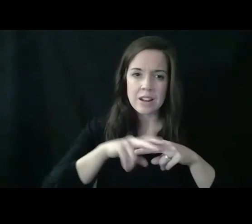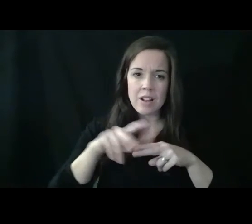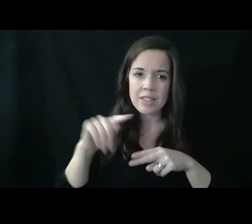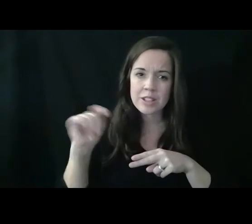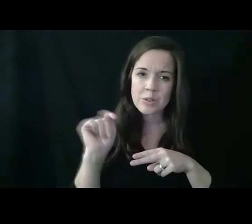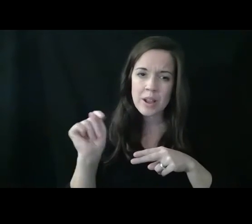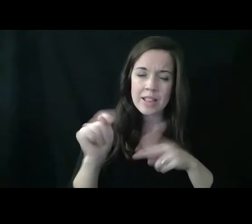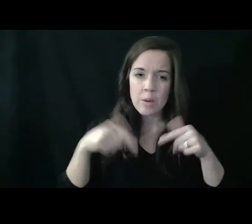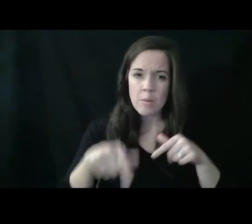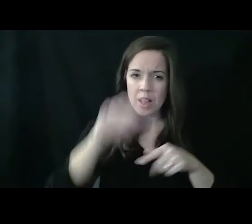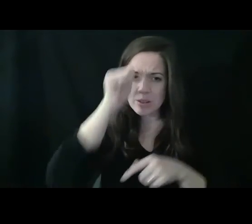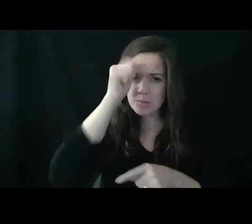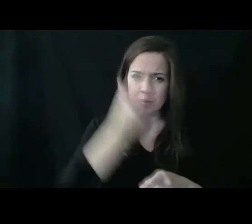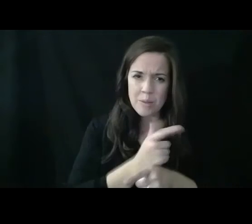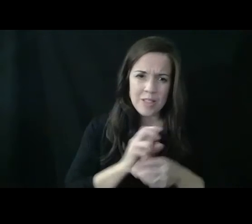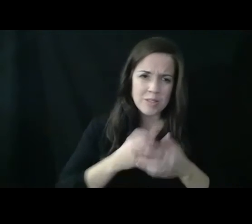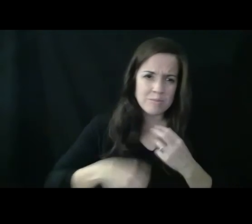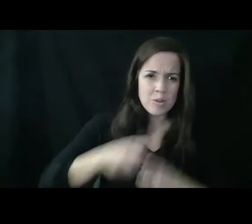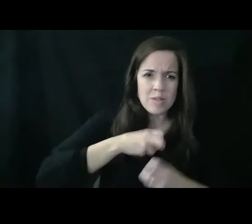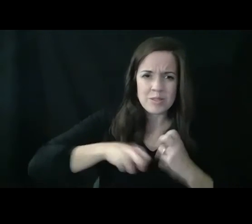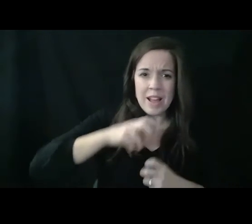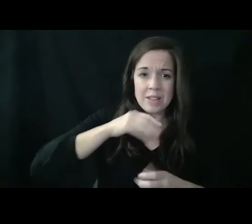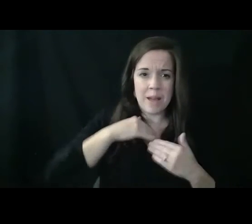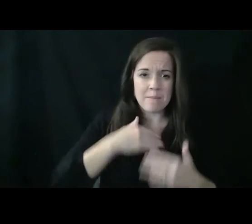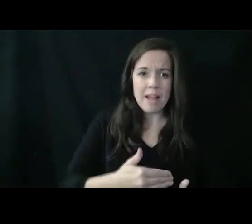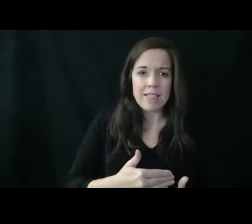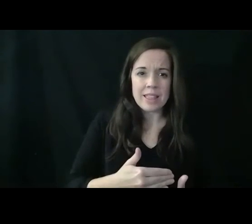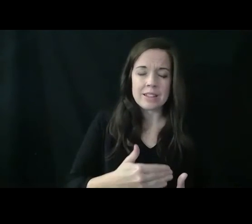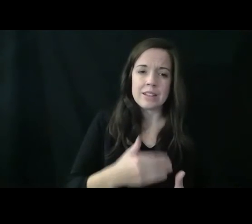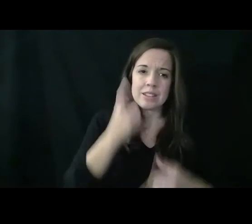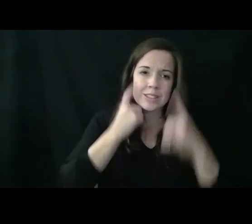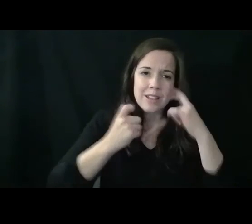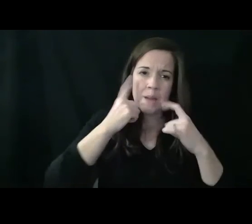thrashes inside my belly, sobbing into a bath towel so they won’t hear in the other room.